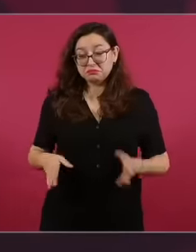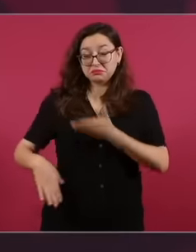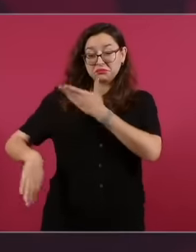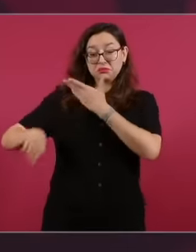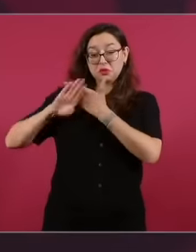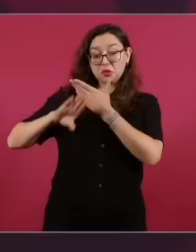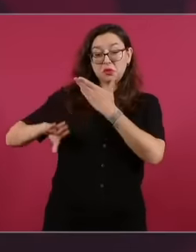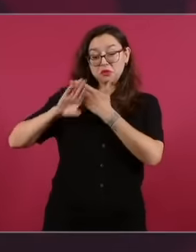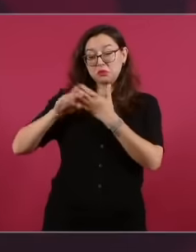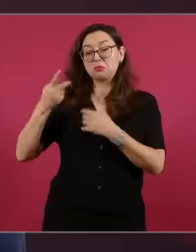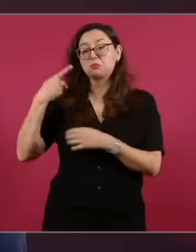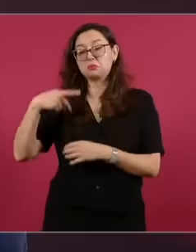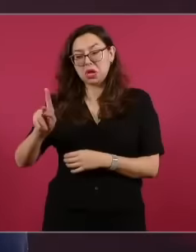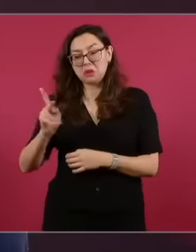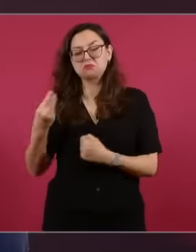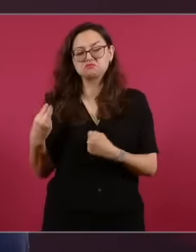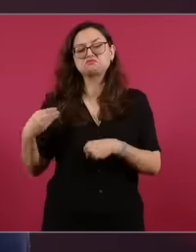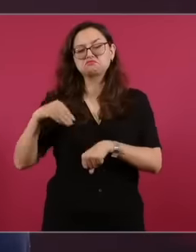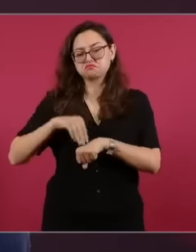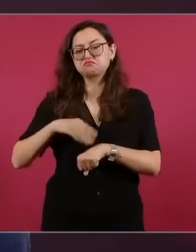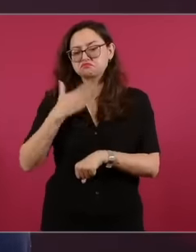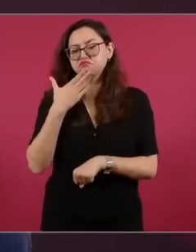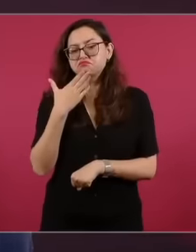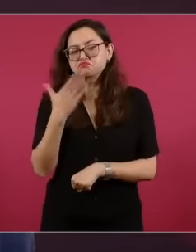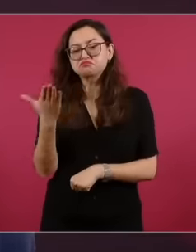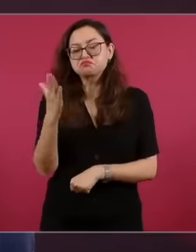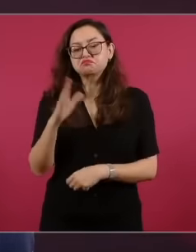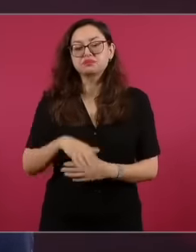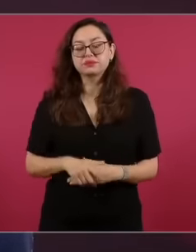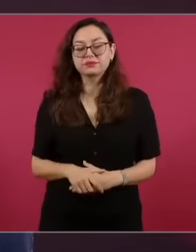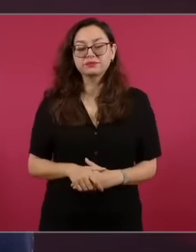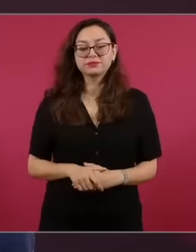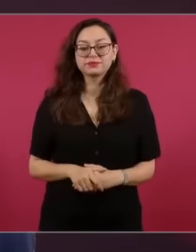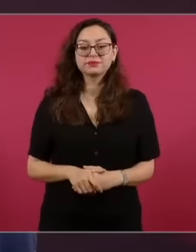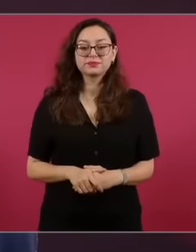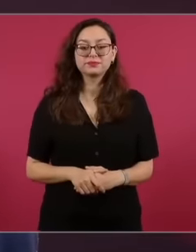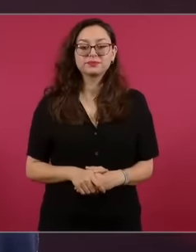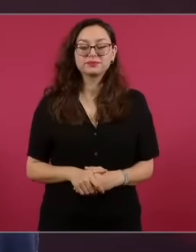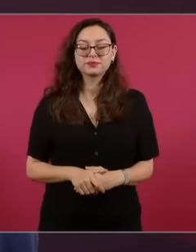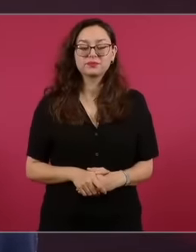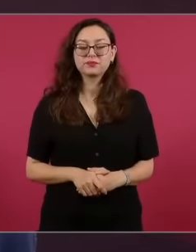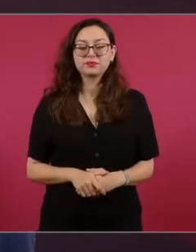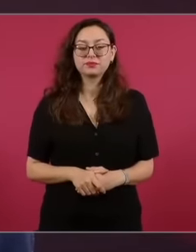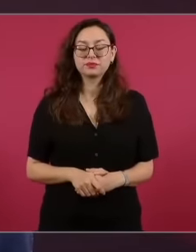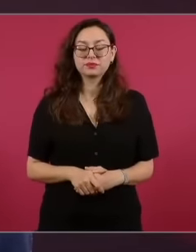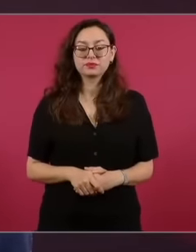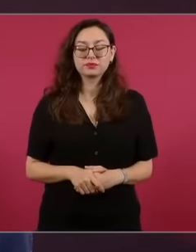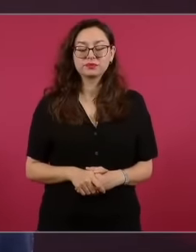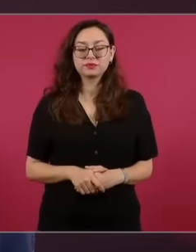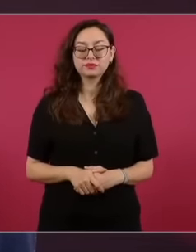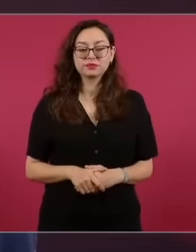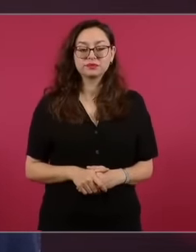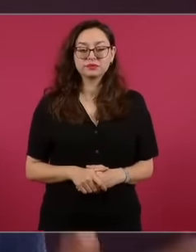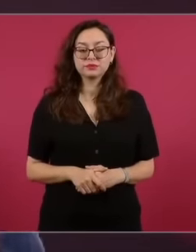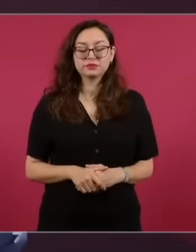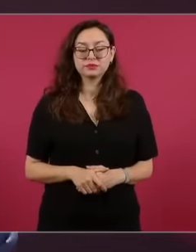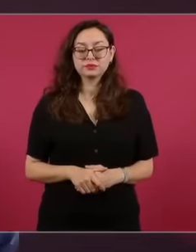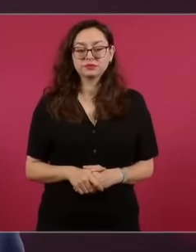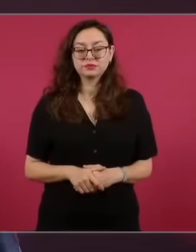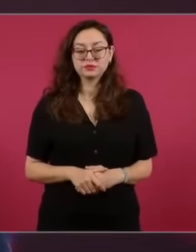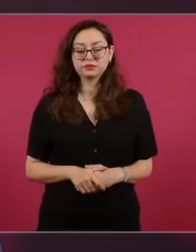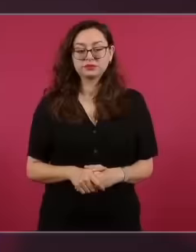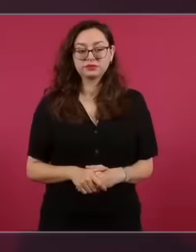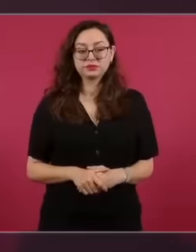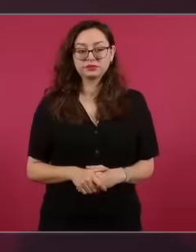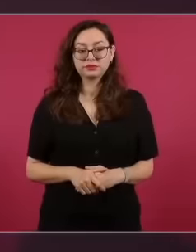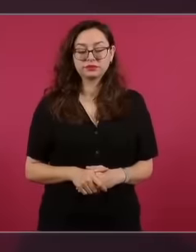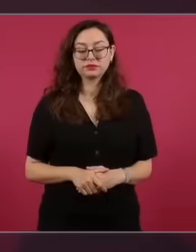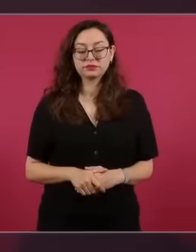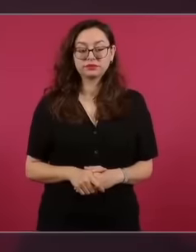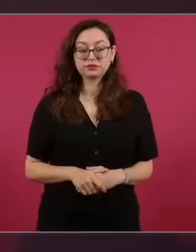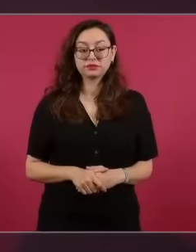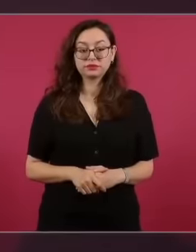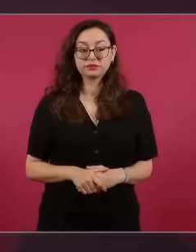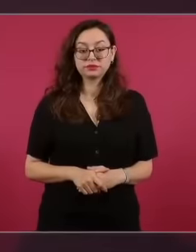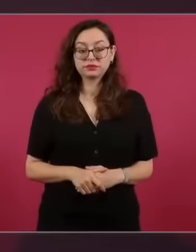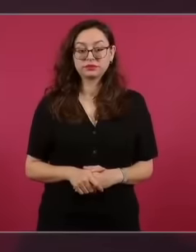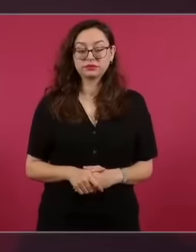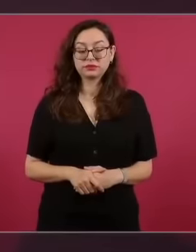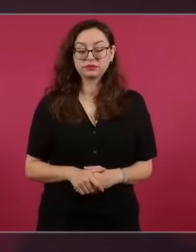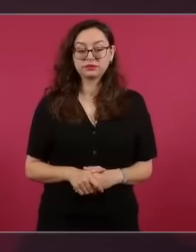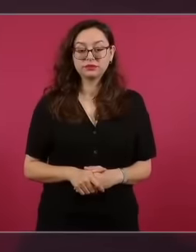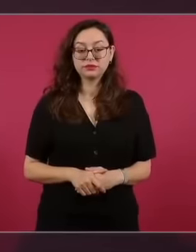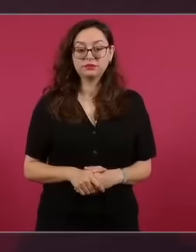opponents have behaved very well and I don't want